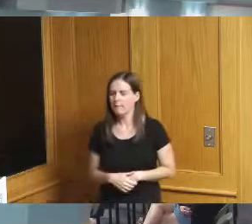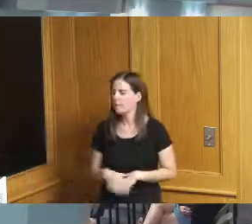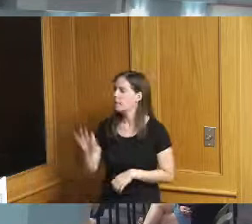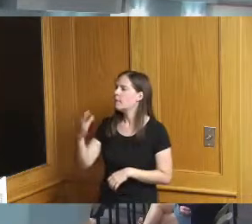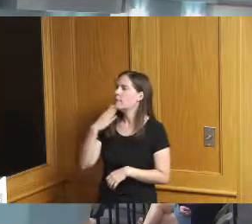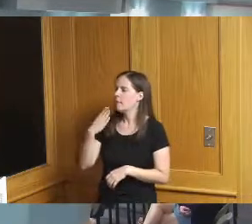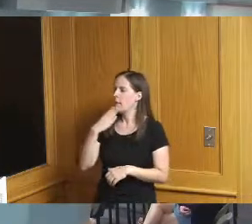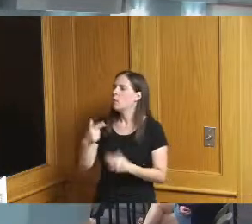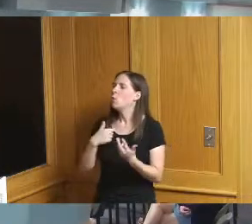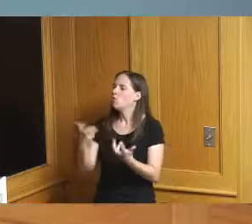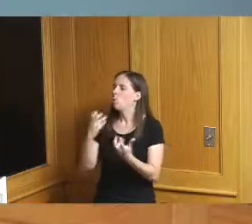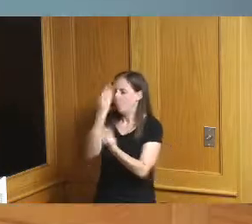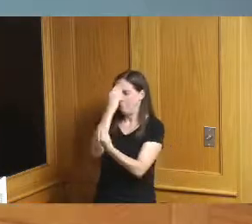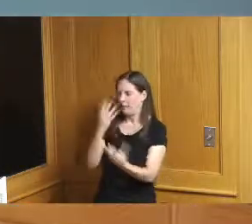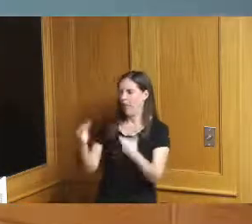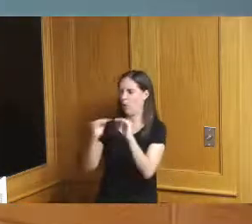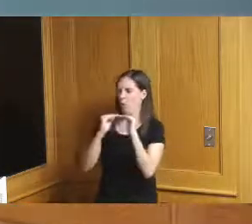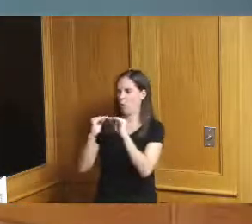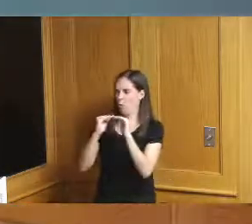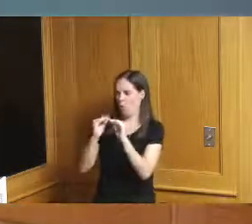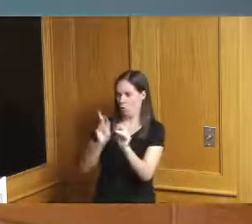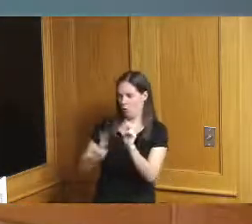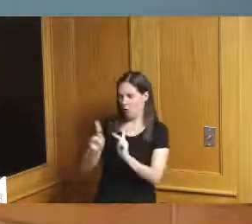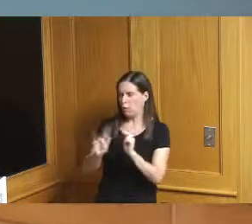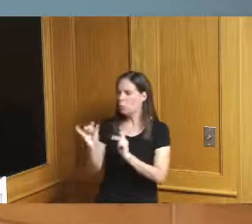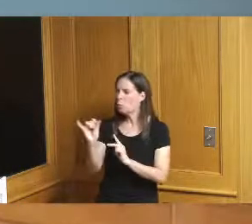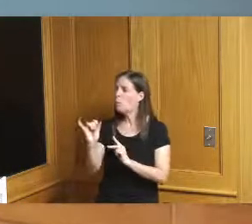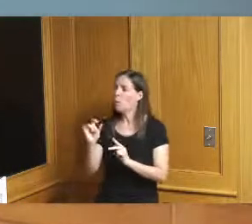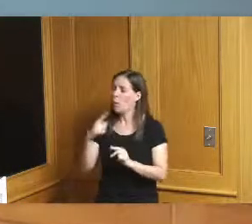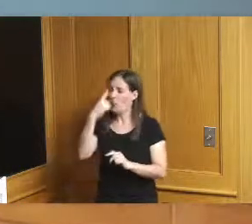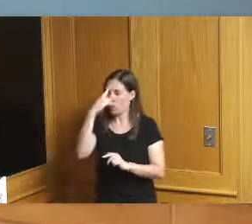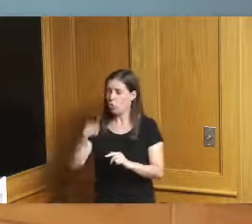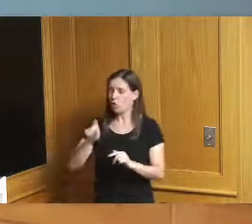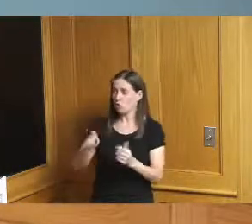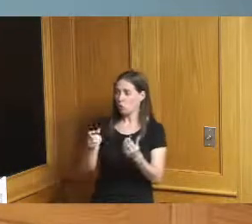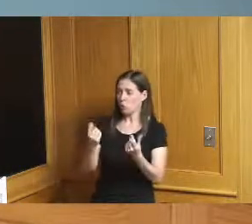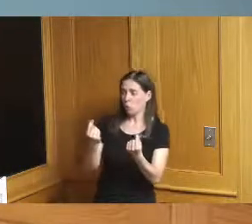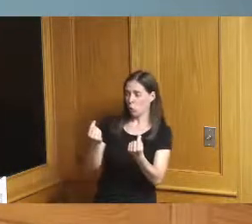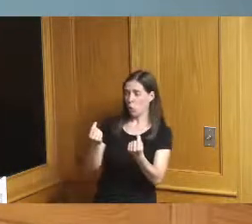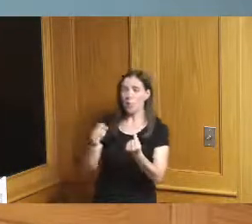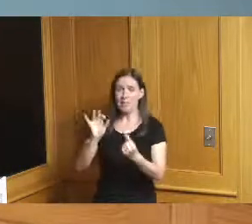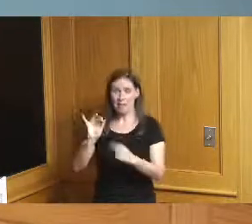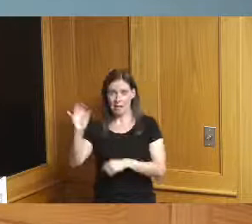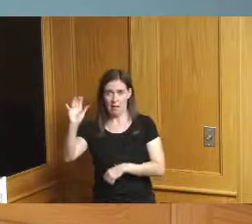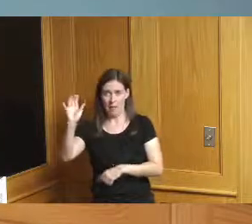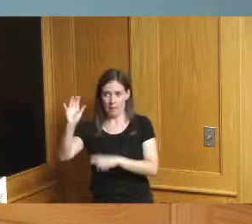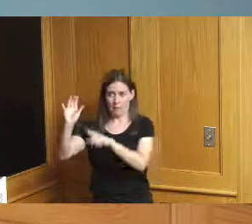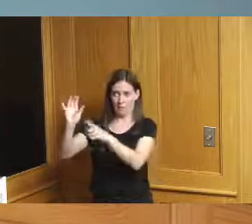colleagues that's something that i think we should be moving to if Columbus has already done it they